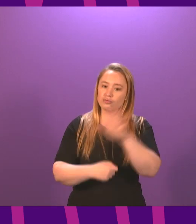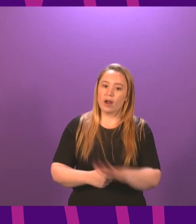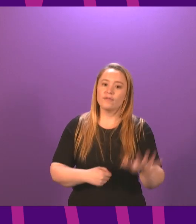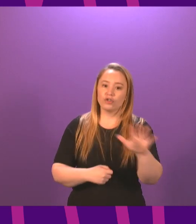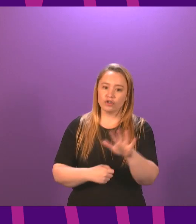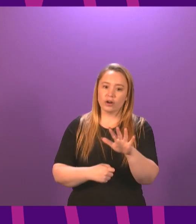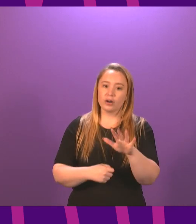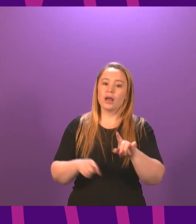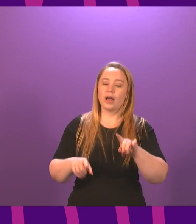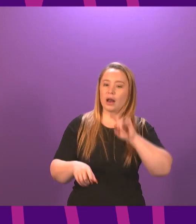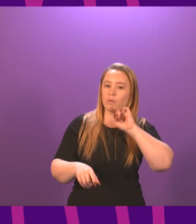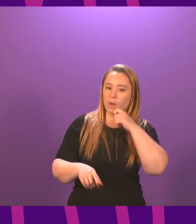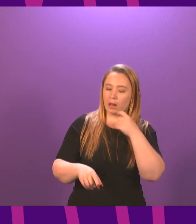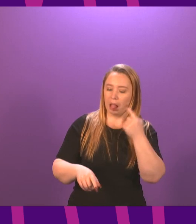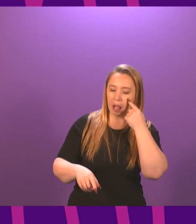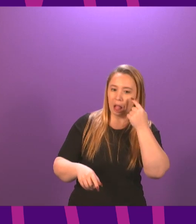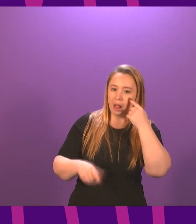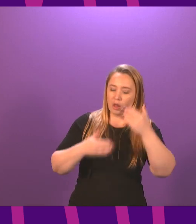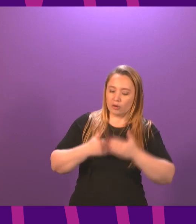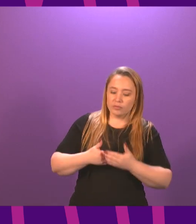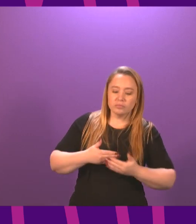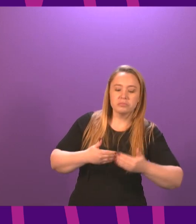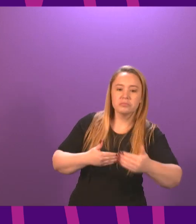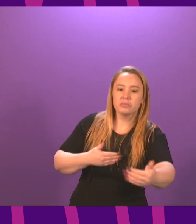and we will look at extending that further.